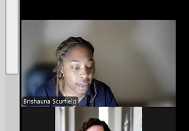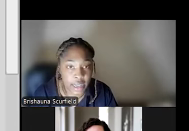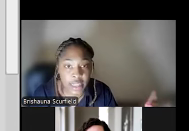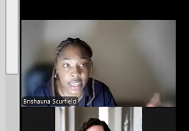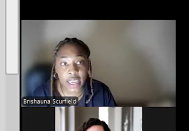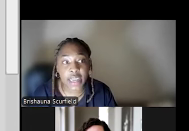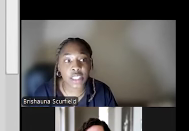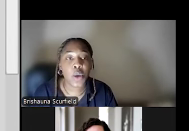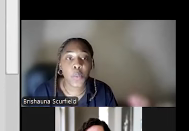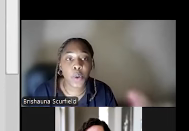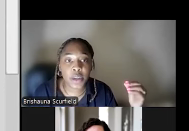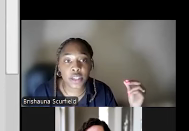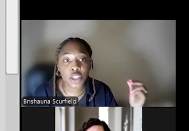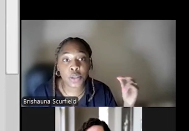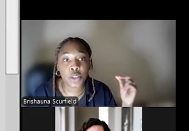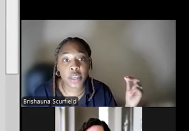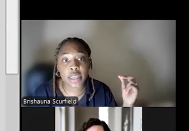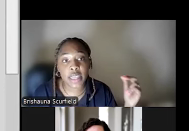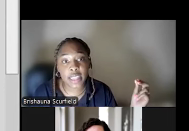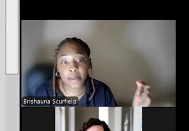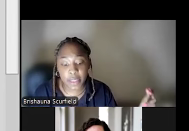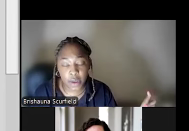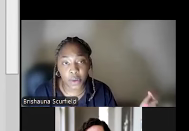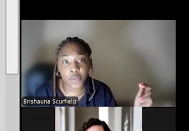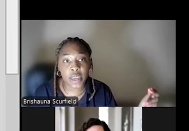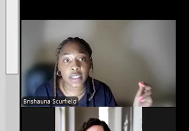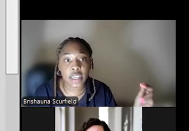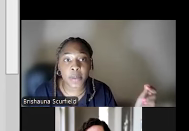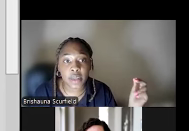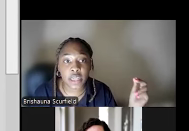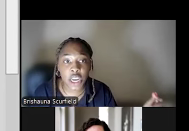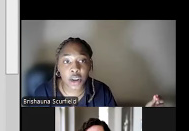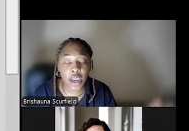And in this case, we're going to do the exact same thing. Review the accessibility checker.